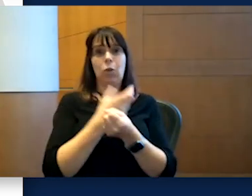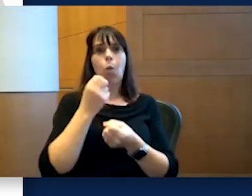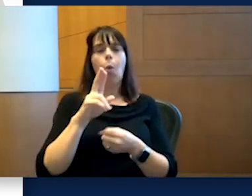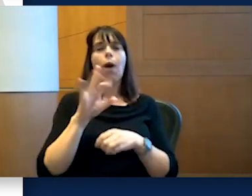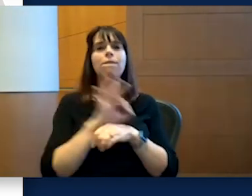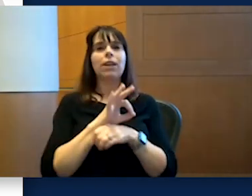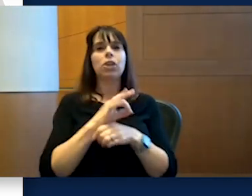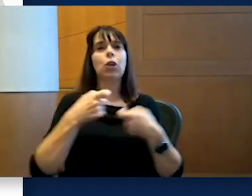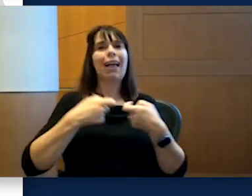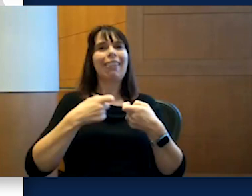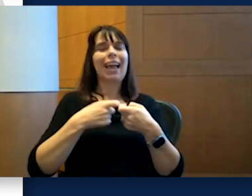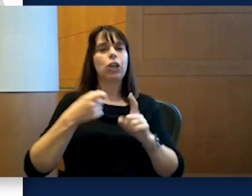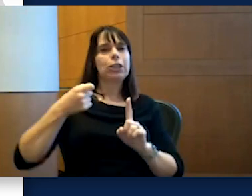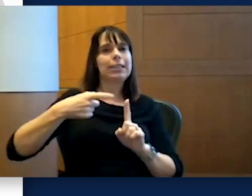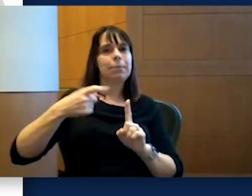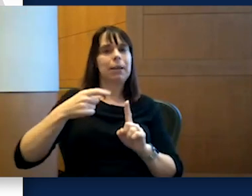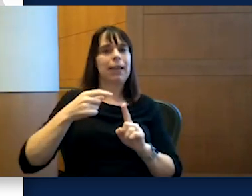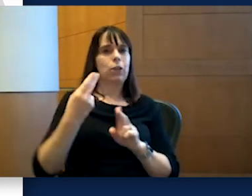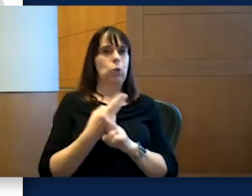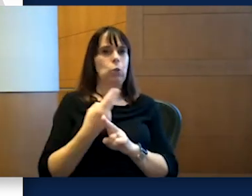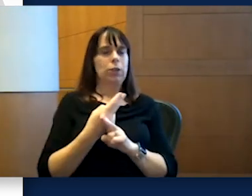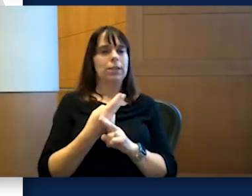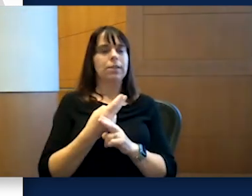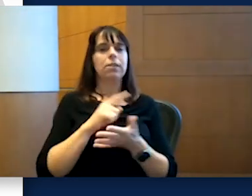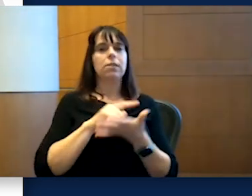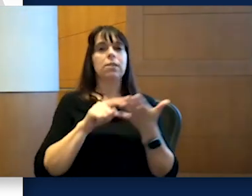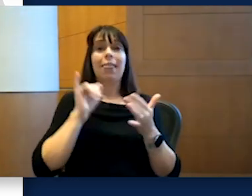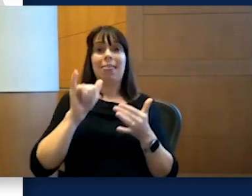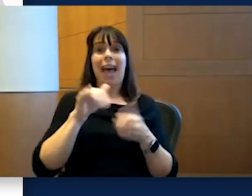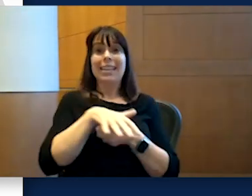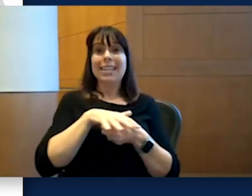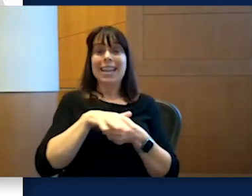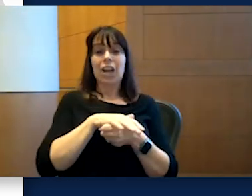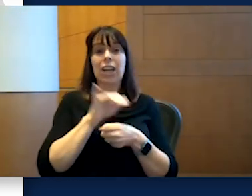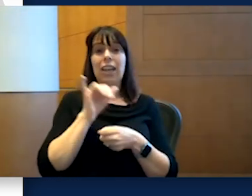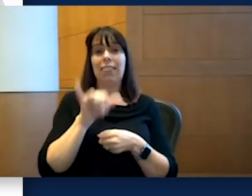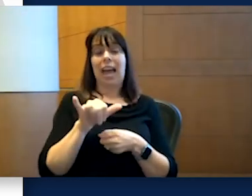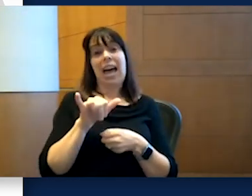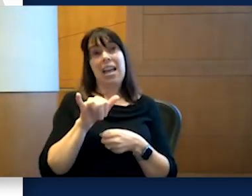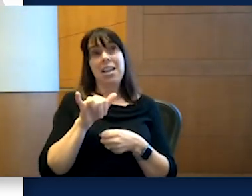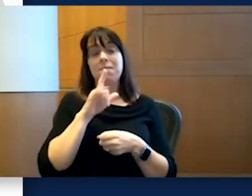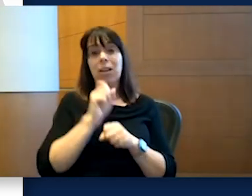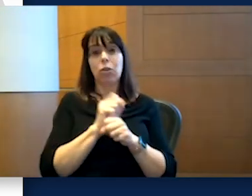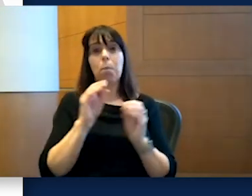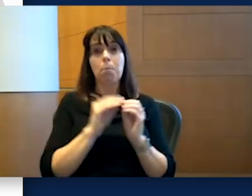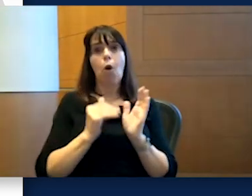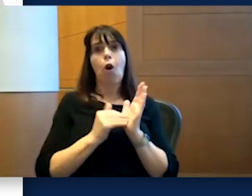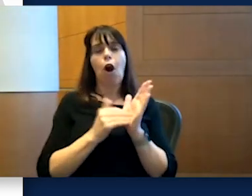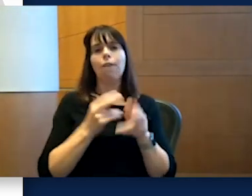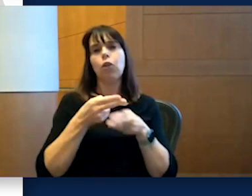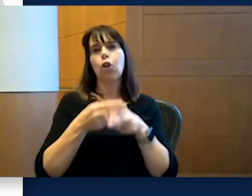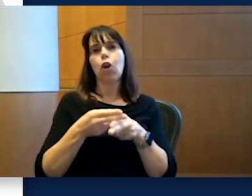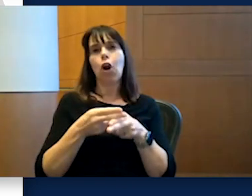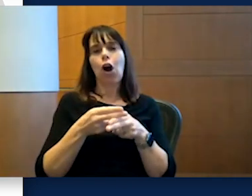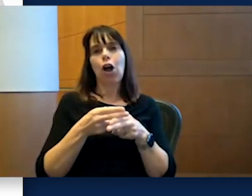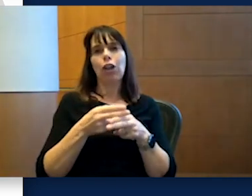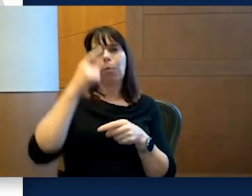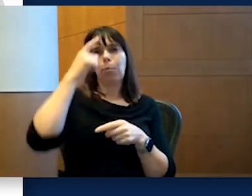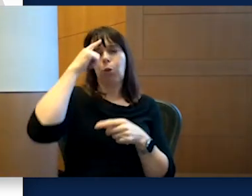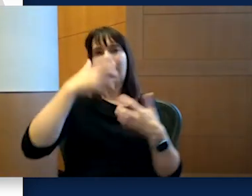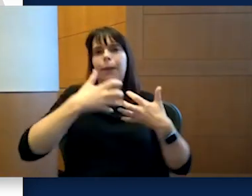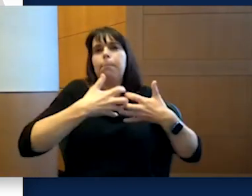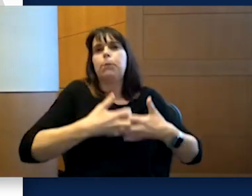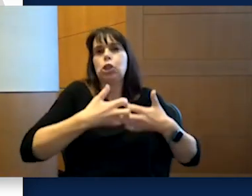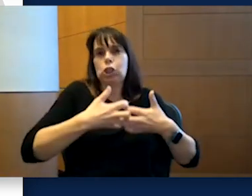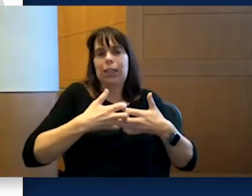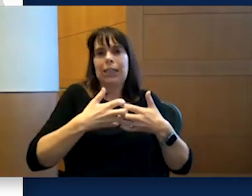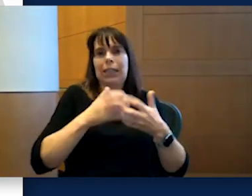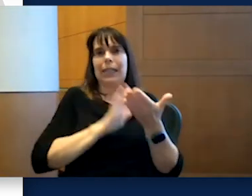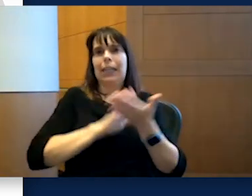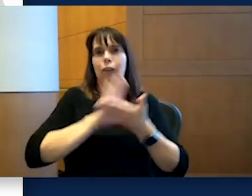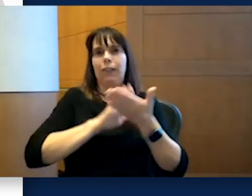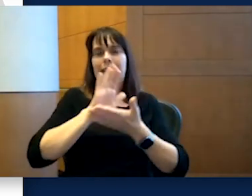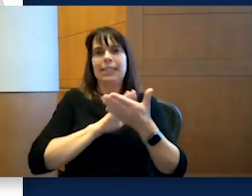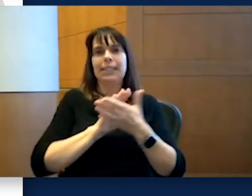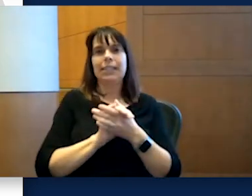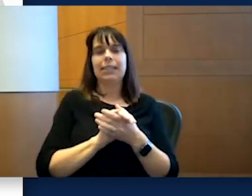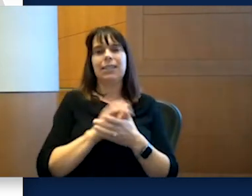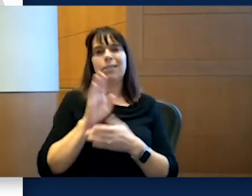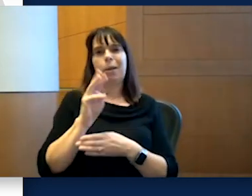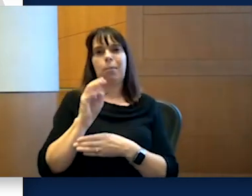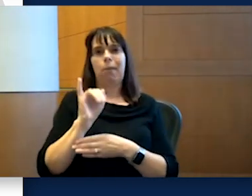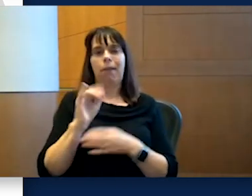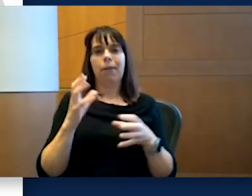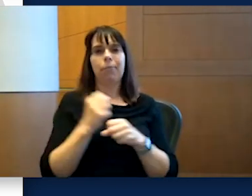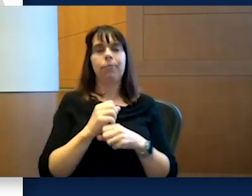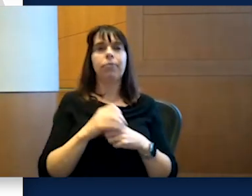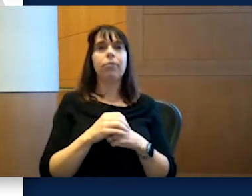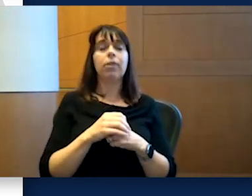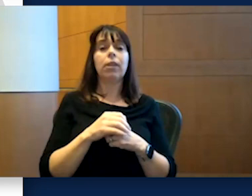So, the first thing is, using brain-computer interfaces for prosthetics, robotics, exoskeleton, or functional electro stimulation applications. And this is the area that is actually more often referred to as brain-machine interfaces. Brain-machine interface has one key draw back as the term for this area. Because it gets abbreviated BMI.